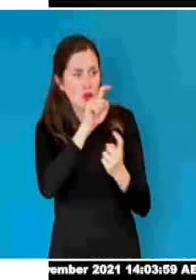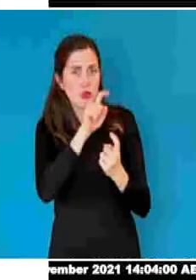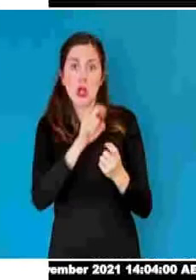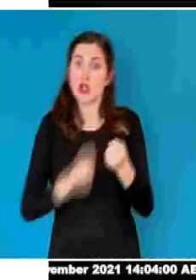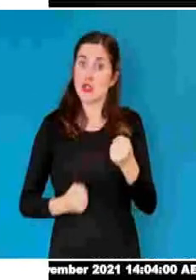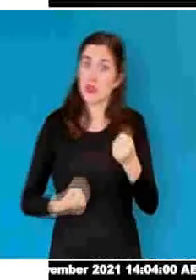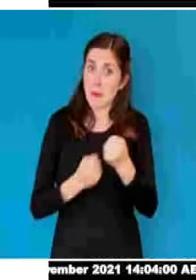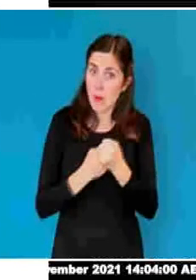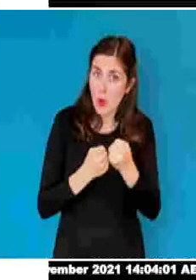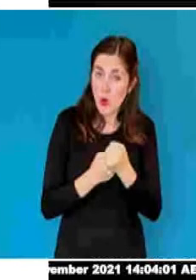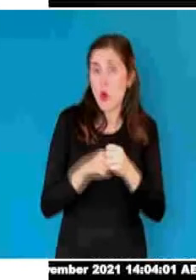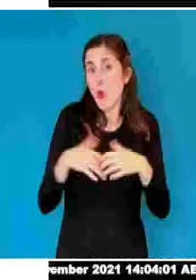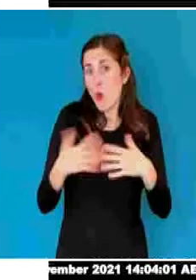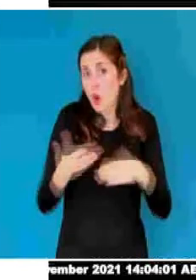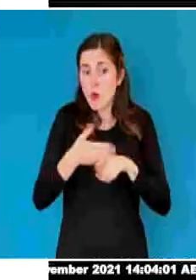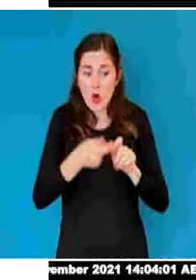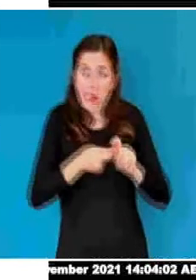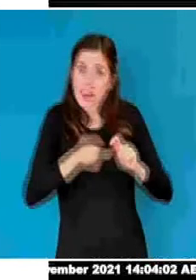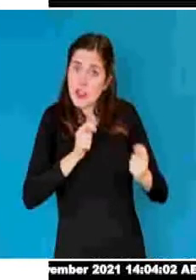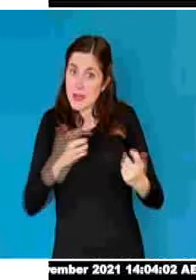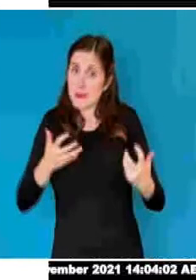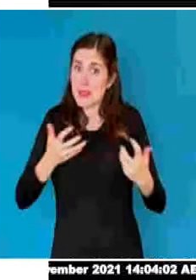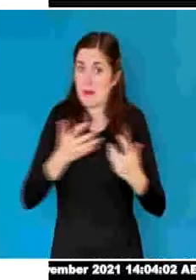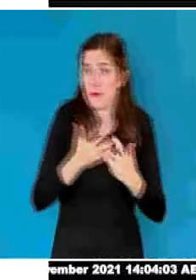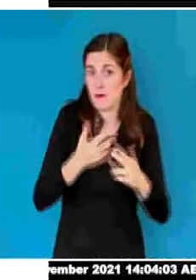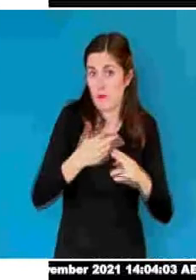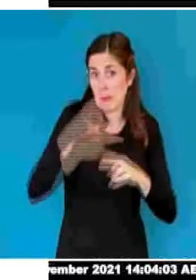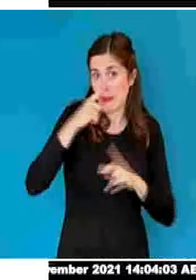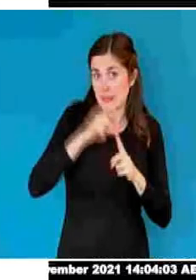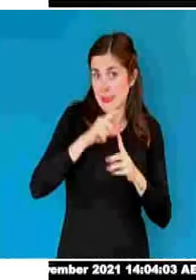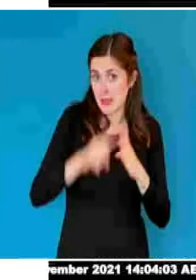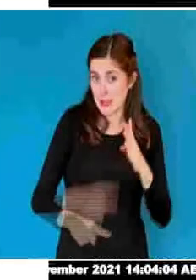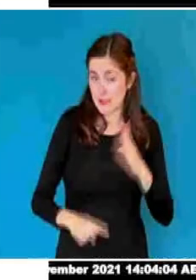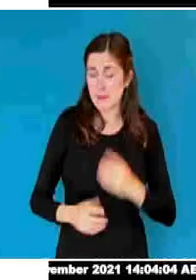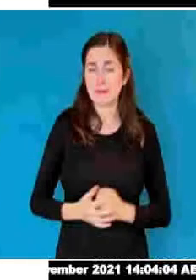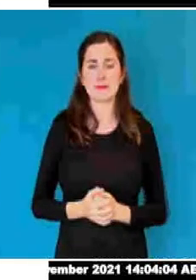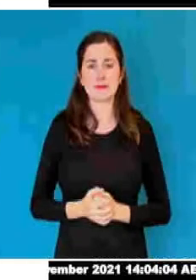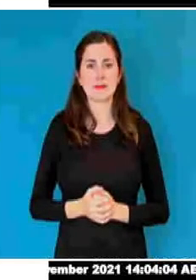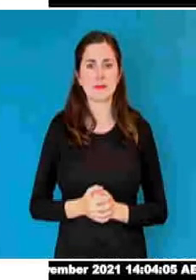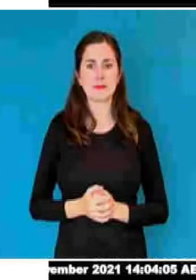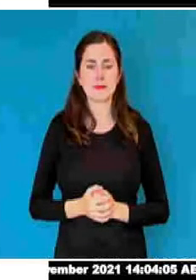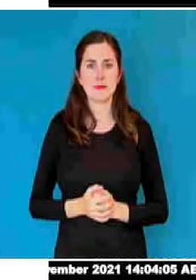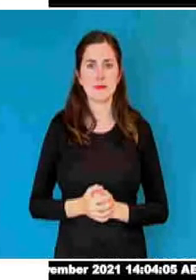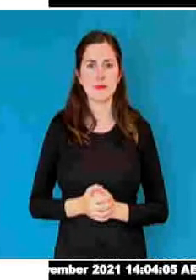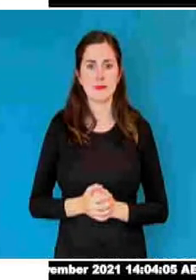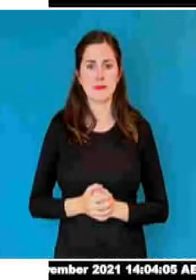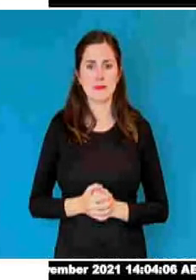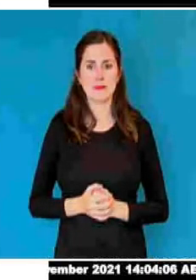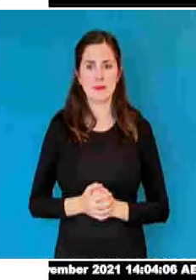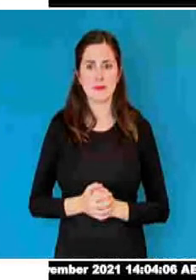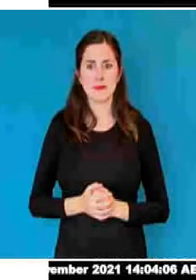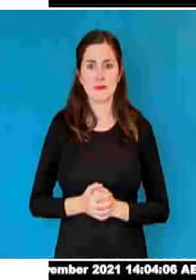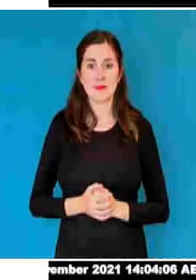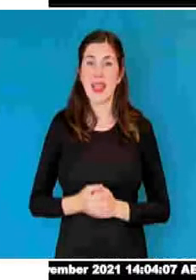Now, one of the findings was that most businesses feel that the loss of sight would be the most difficult disability to accommodate.